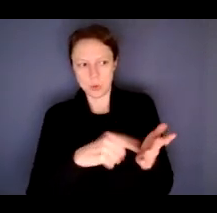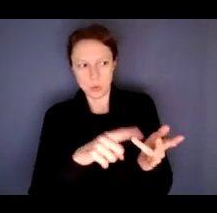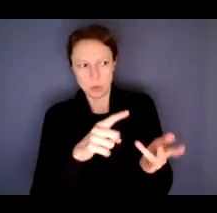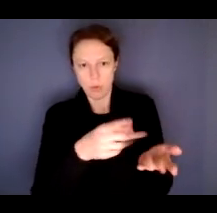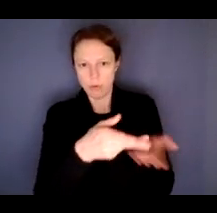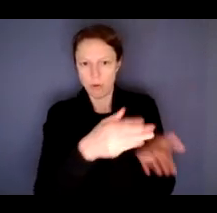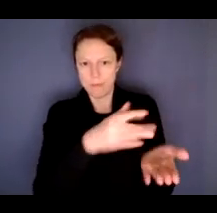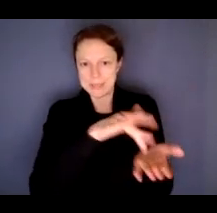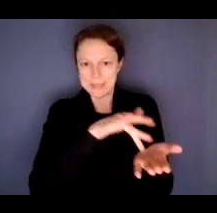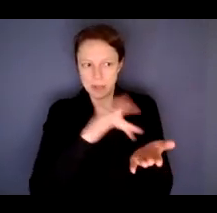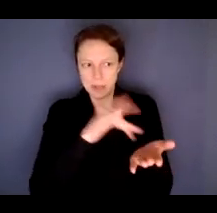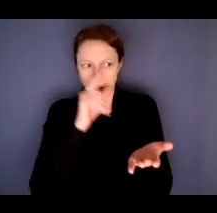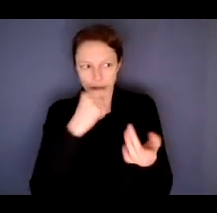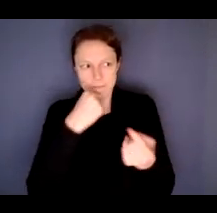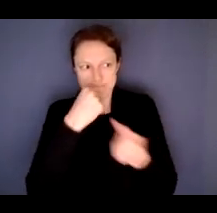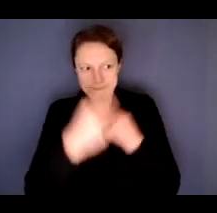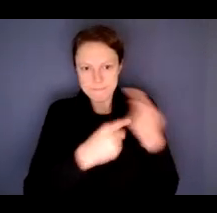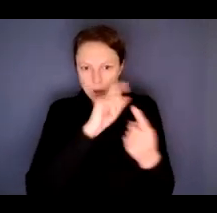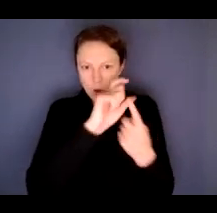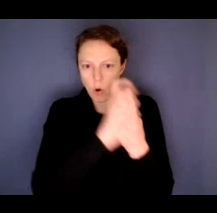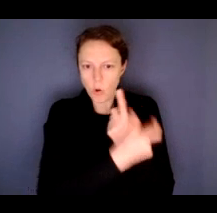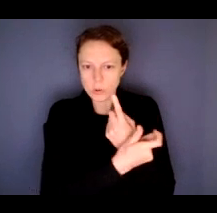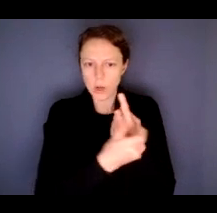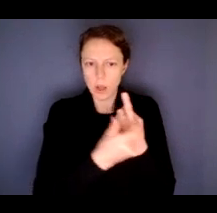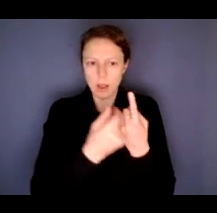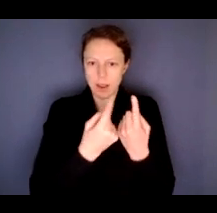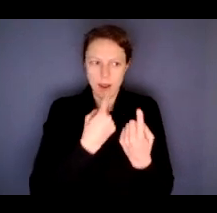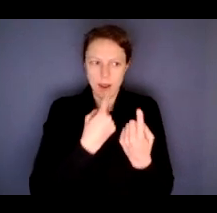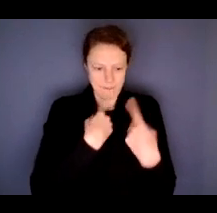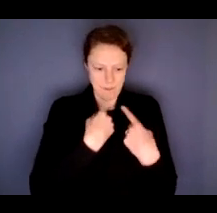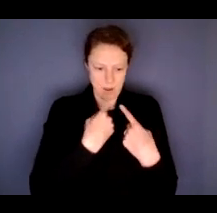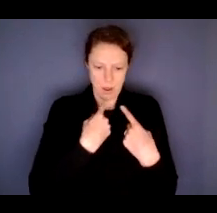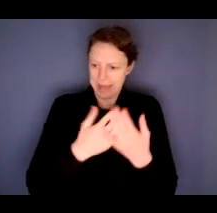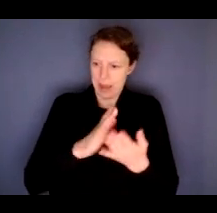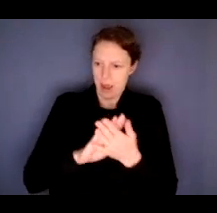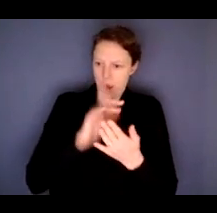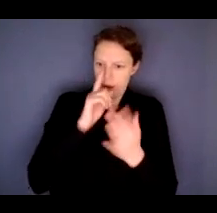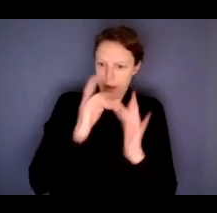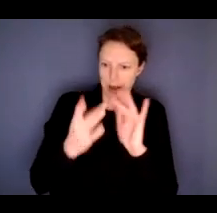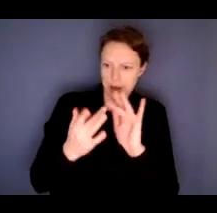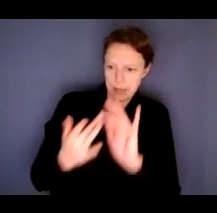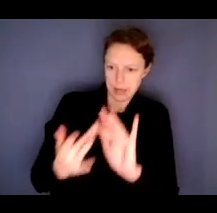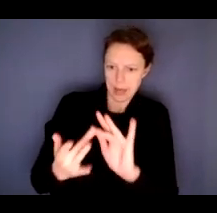to be able to inform us and advise us on how we can engage our First Nations families better